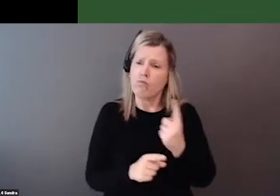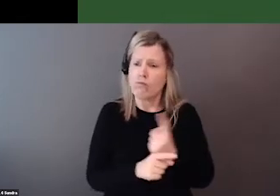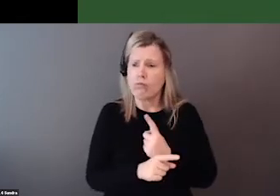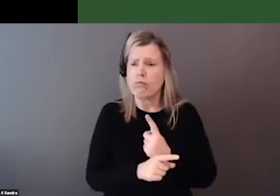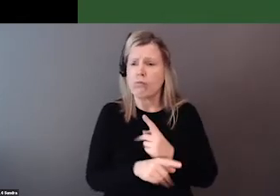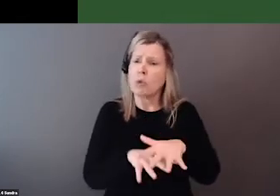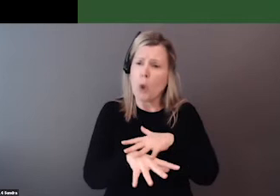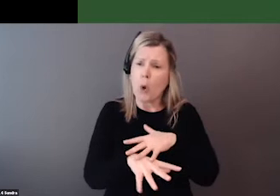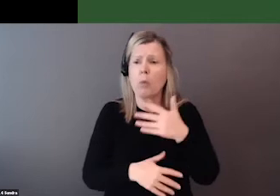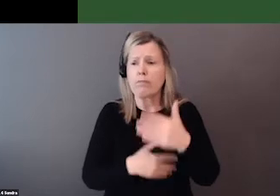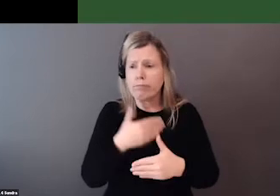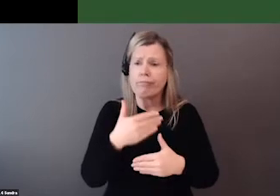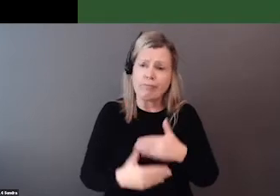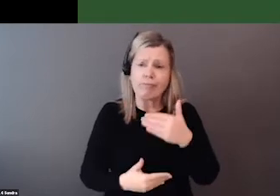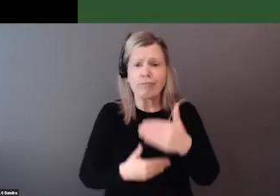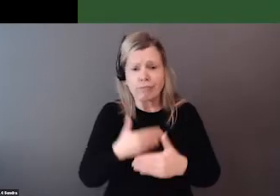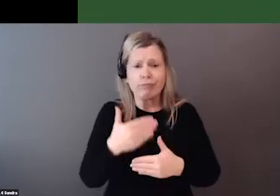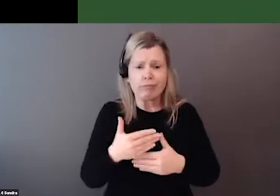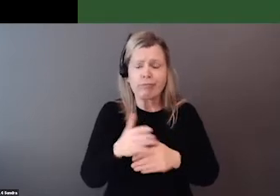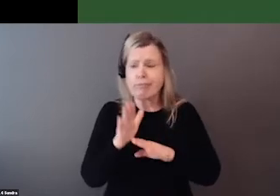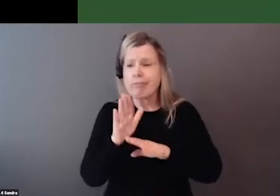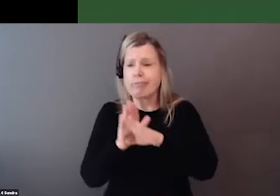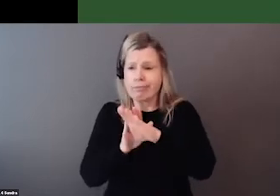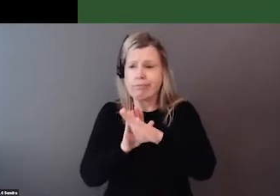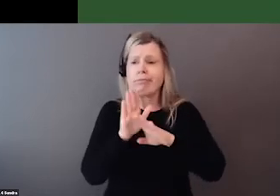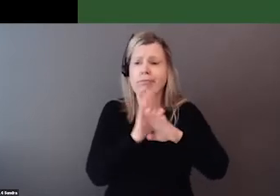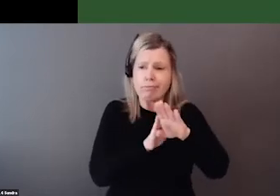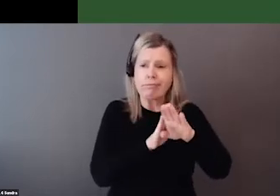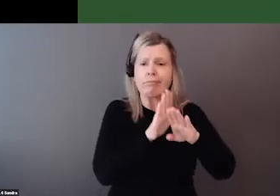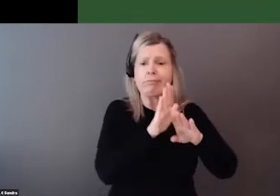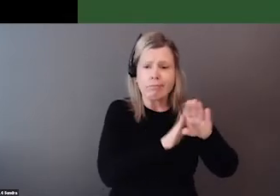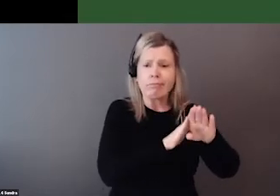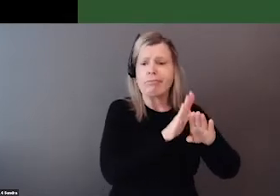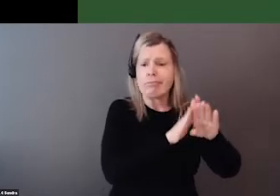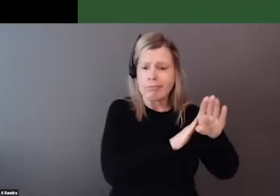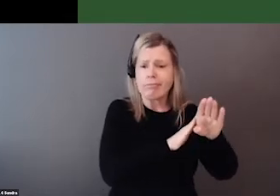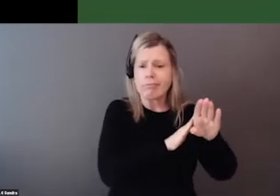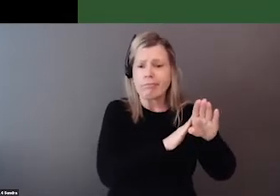and labor market experts describe technological advancement as occurring at a far quicker rate